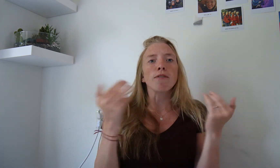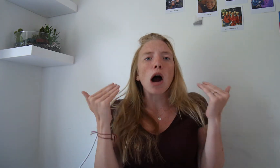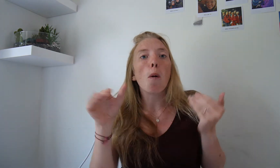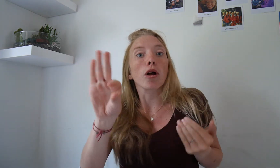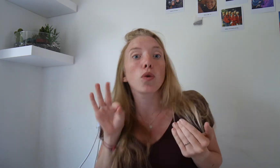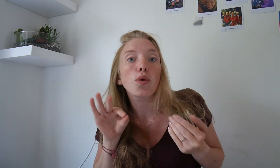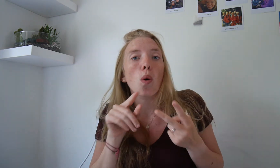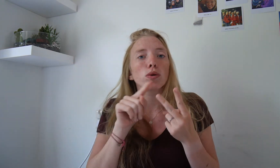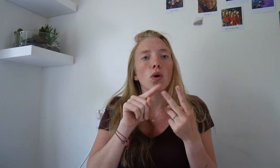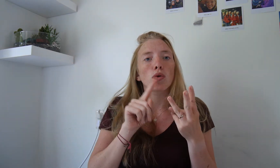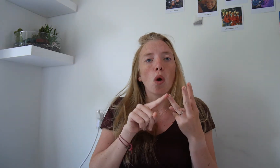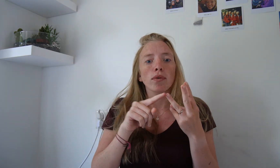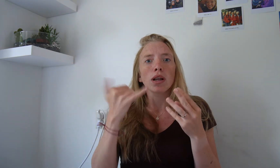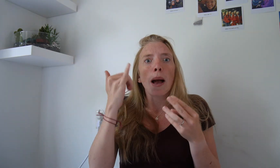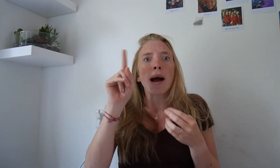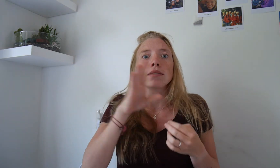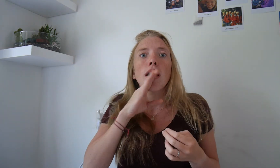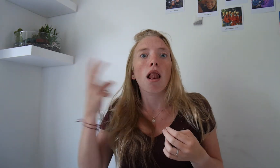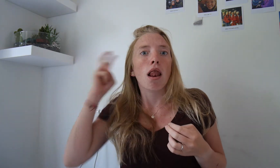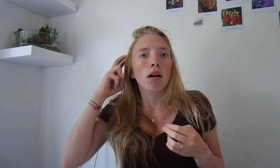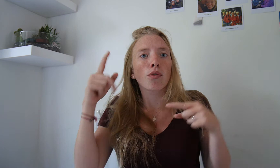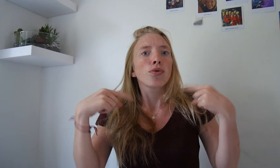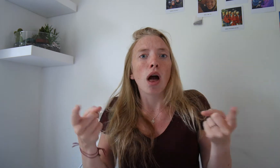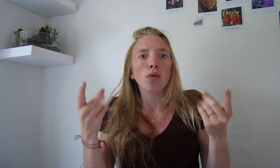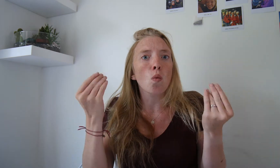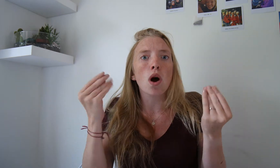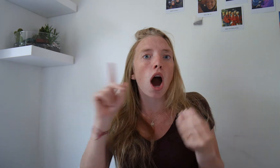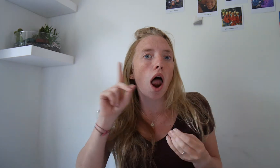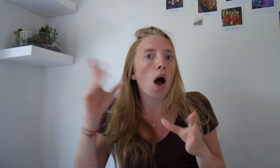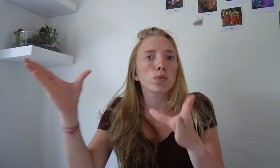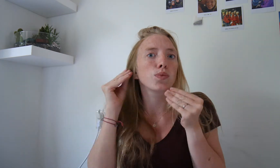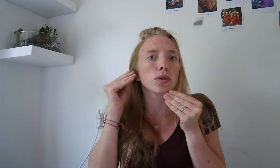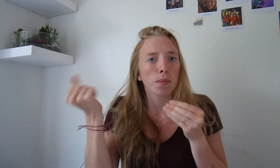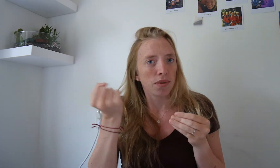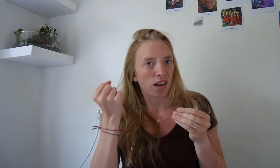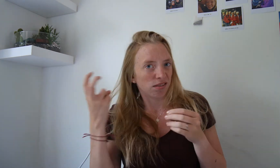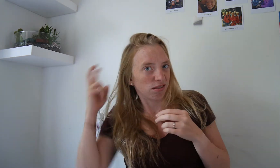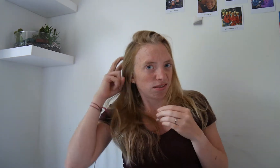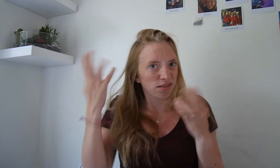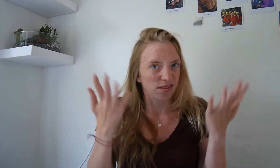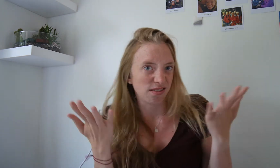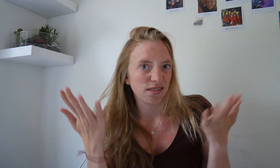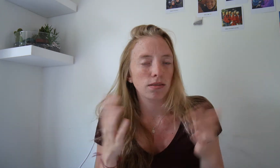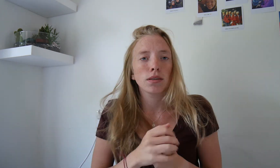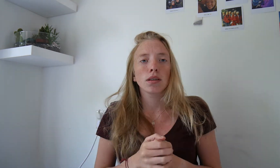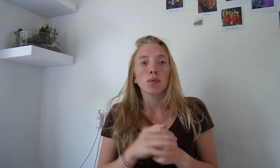Or why I chose to have one, Or how you can hear sounds with a CI, because people do not often know much about the operation